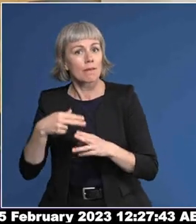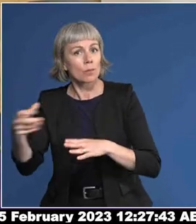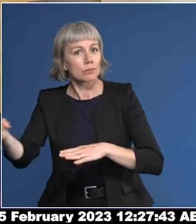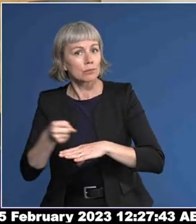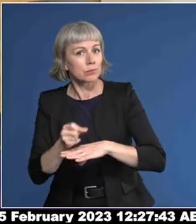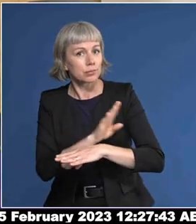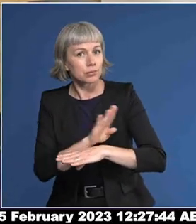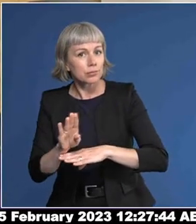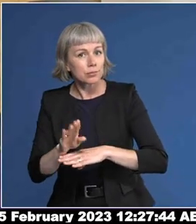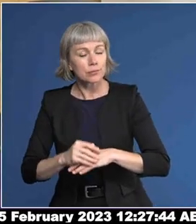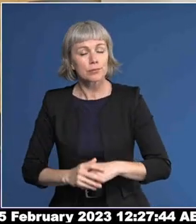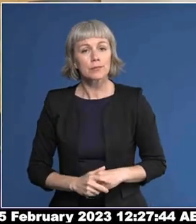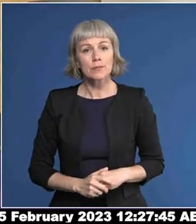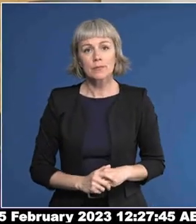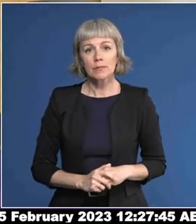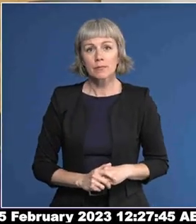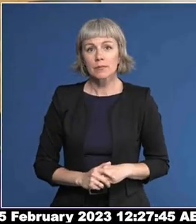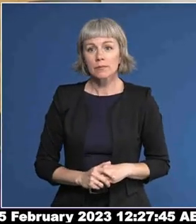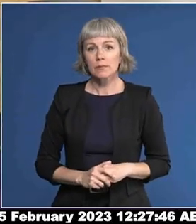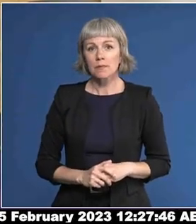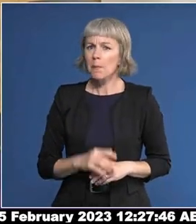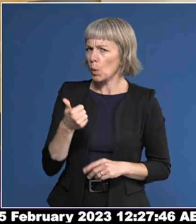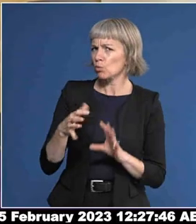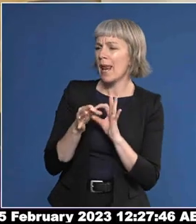But I do say that we have a good relationship with the organisations.